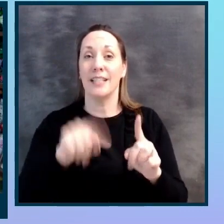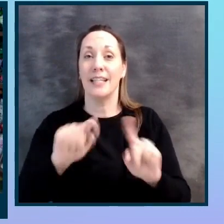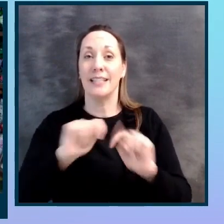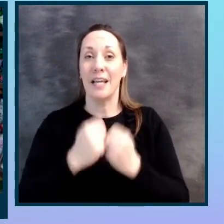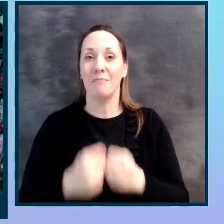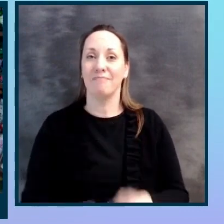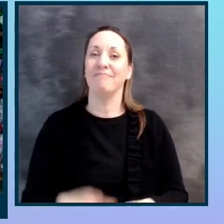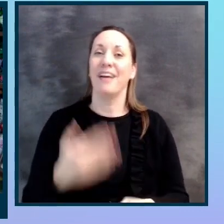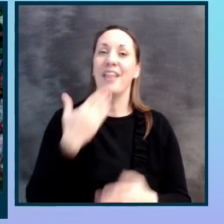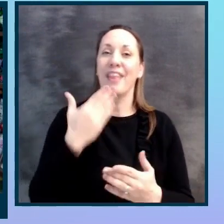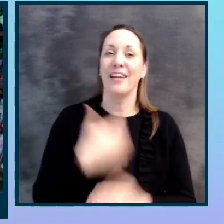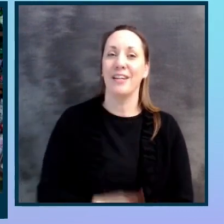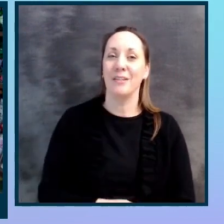Thank you. We really appreciate it.